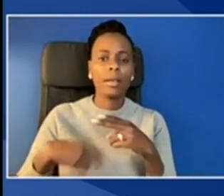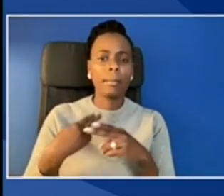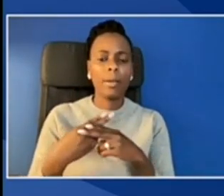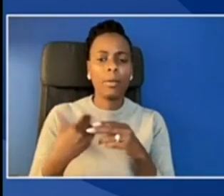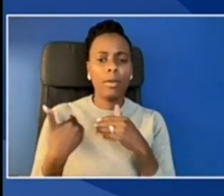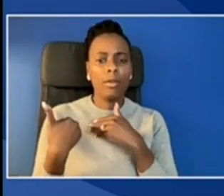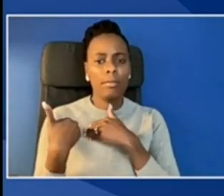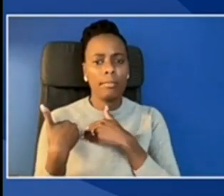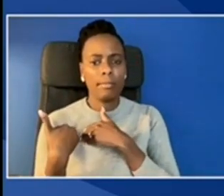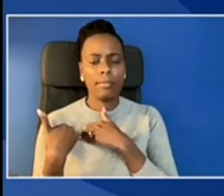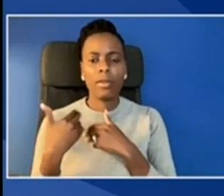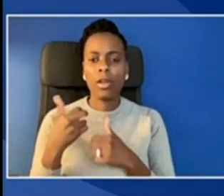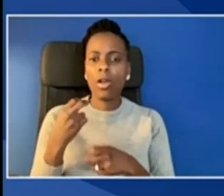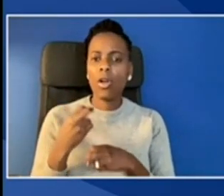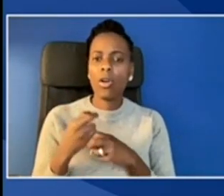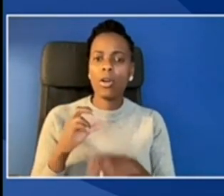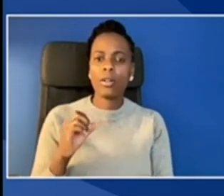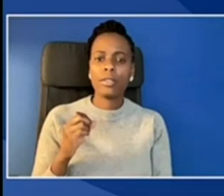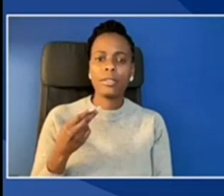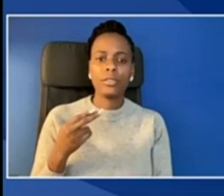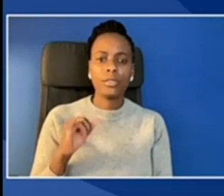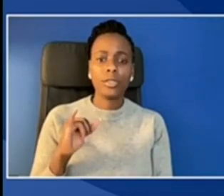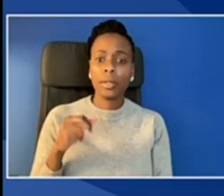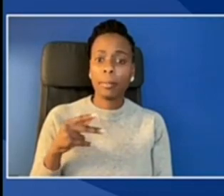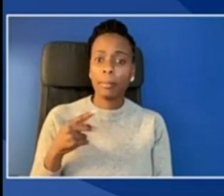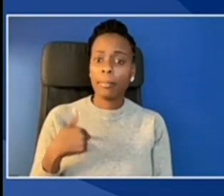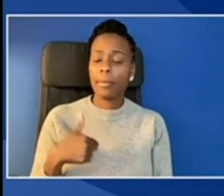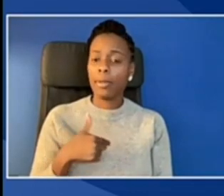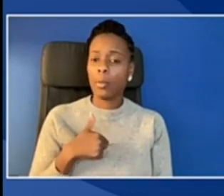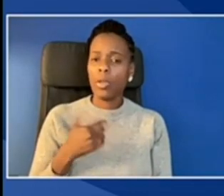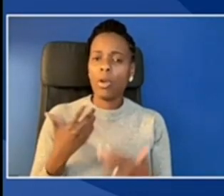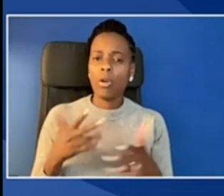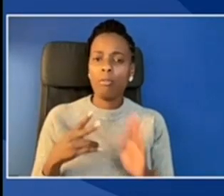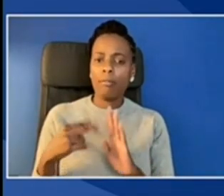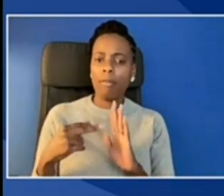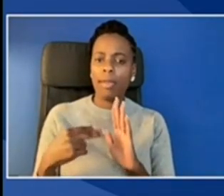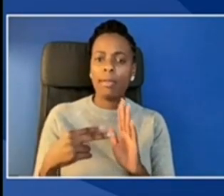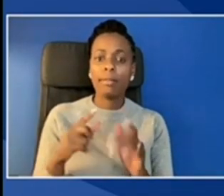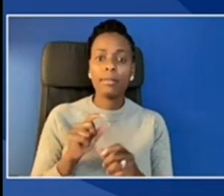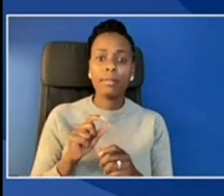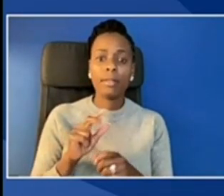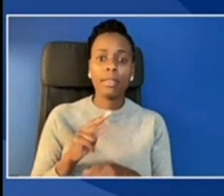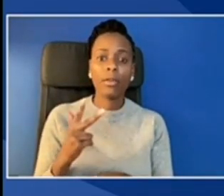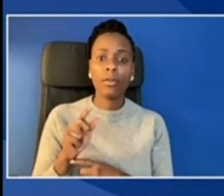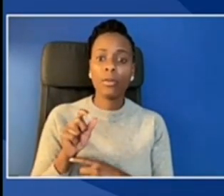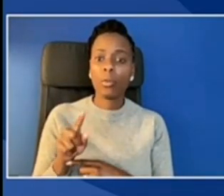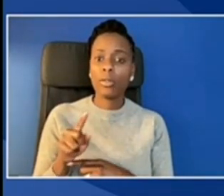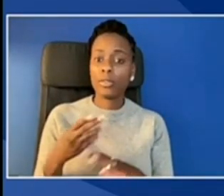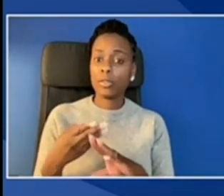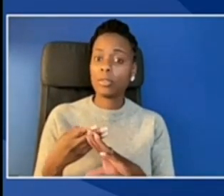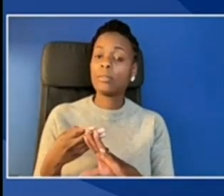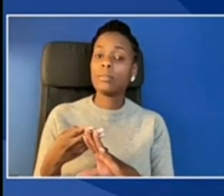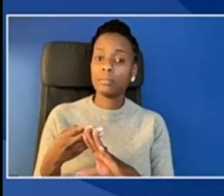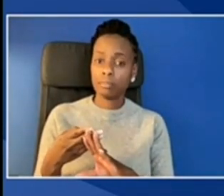We had prompted you on question three before the break.